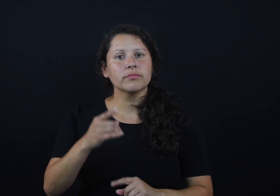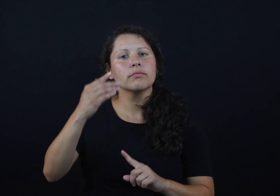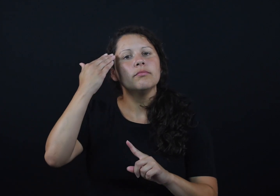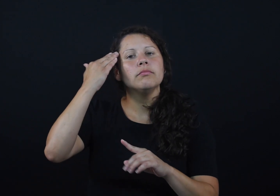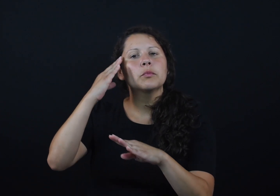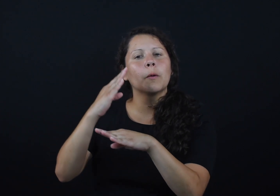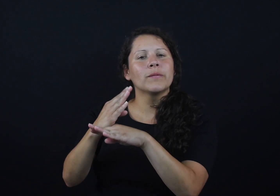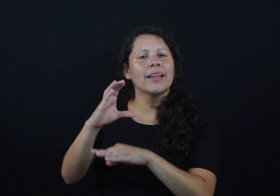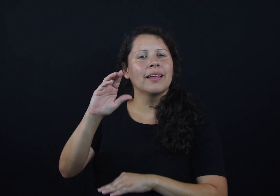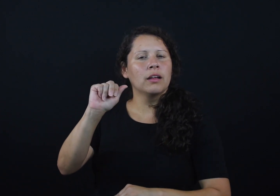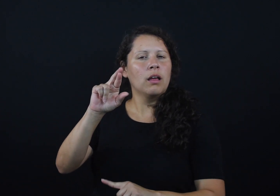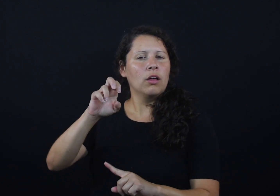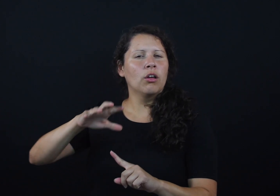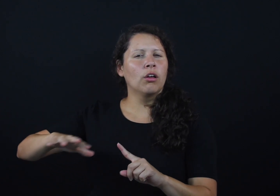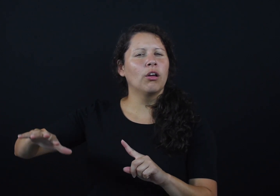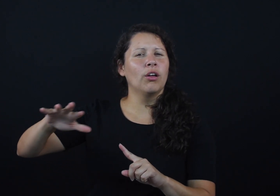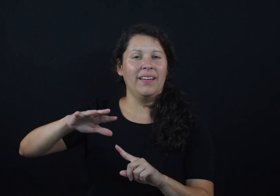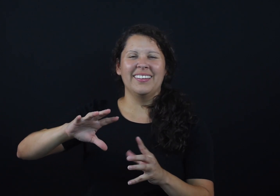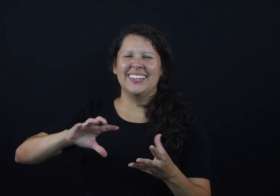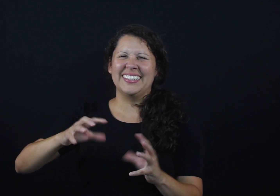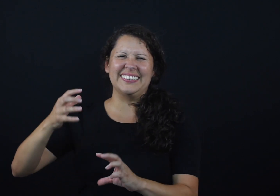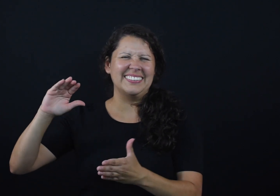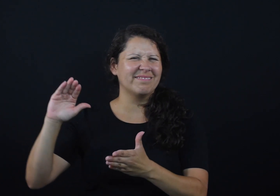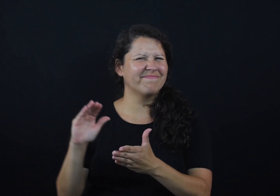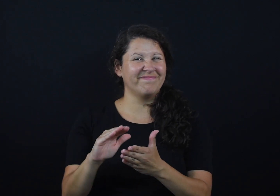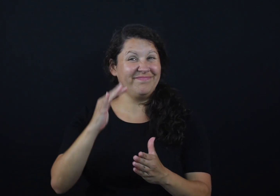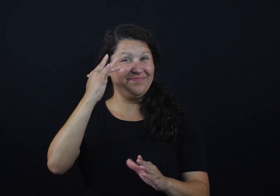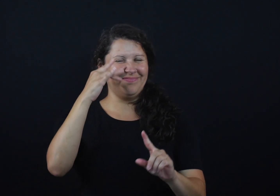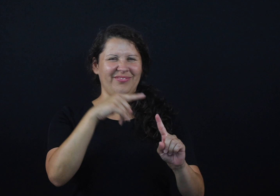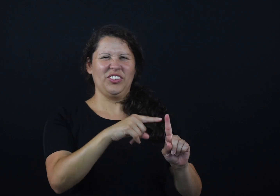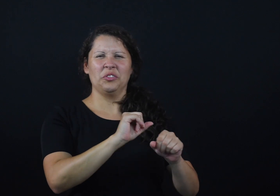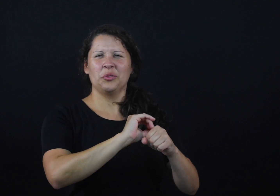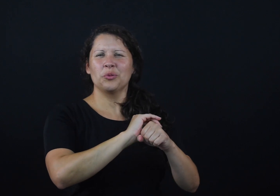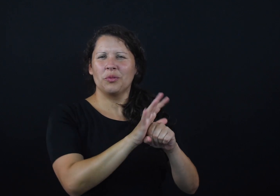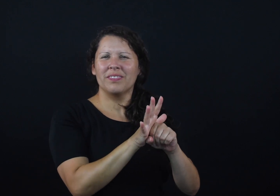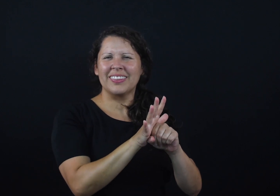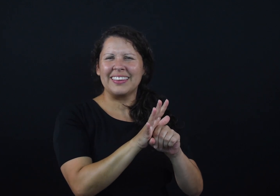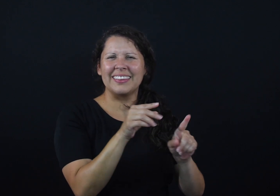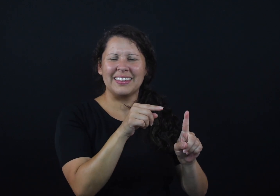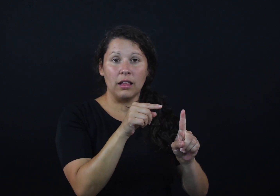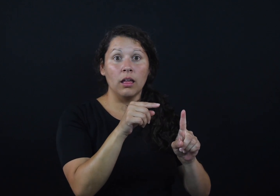The disruptions in preventive care during the COVID-19 pandemic meant fewer STD